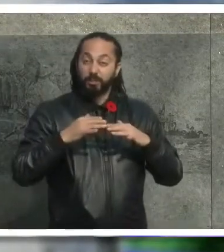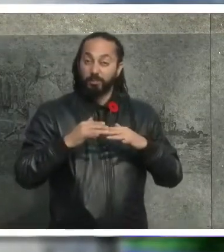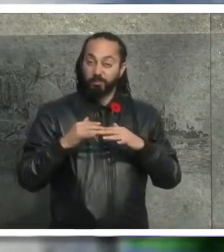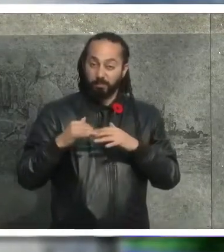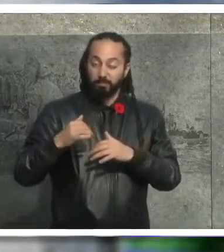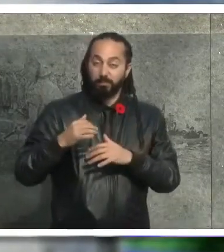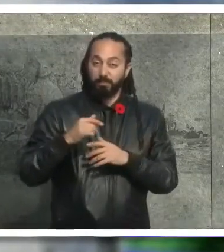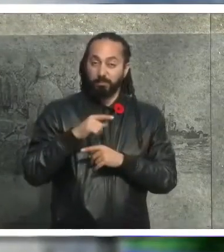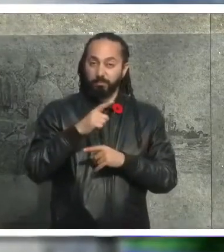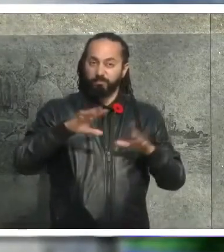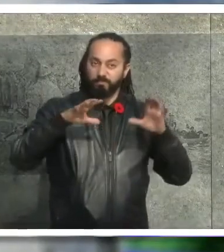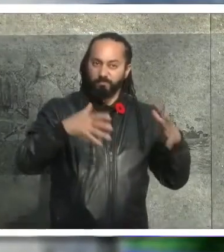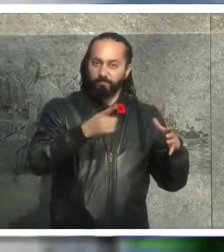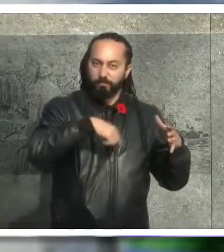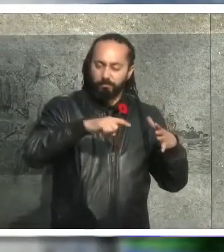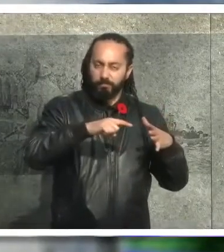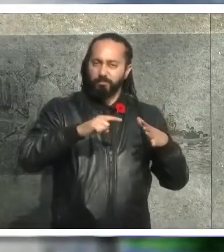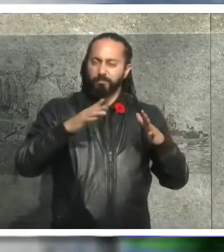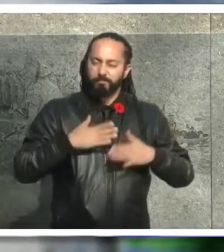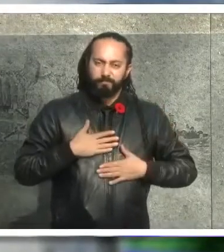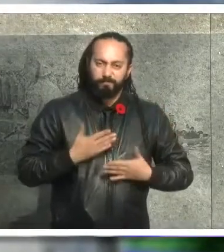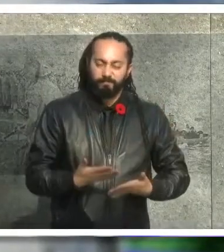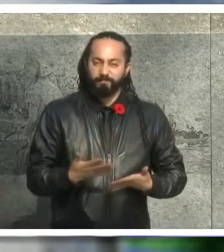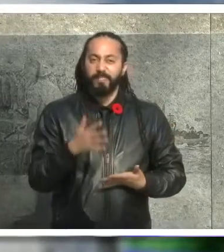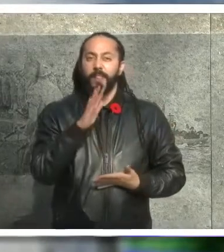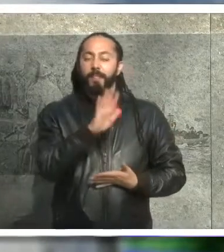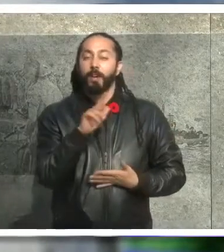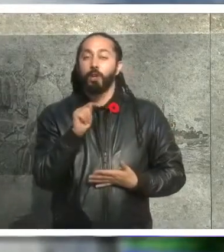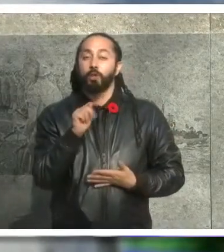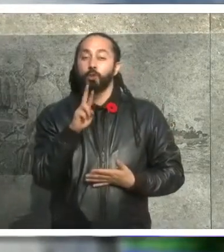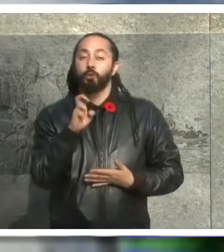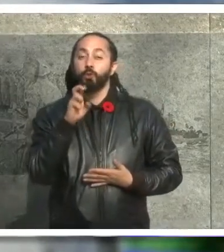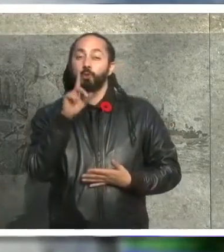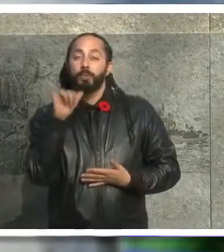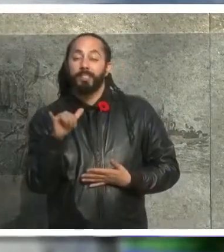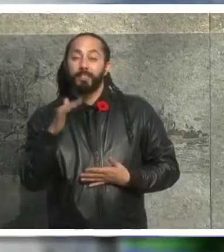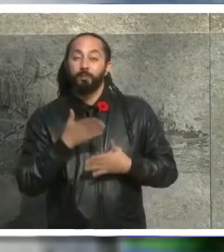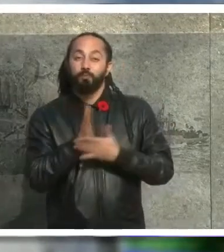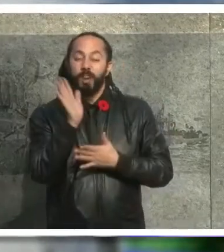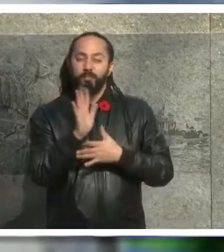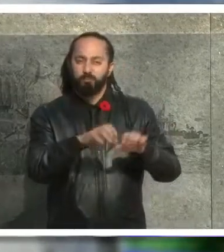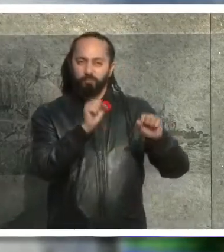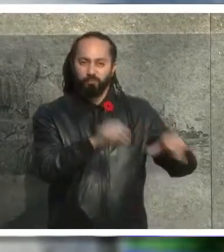In order to ProTect us these warriors gave the ultimate sacrifice as they were